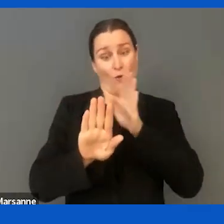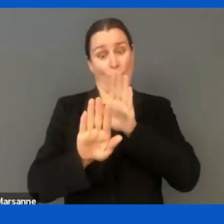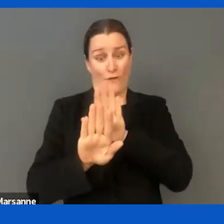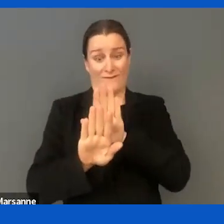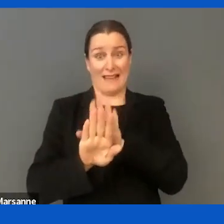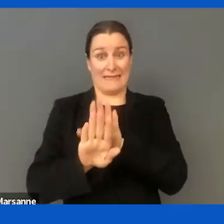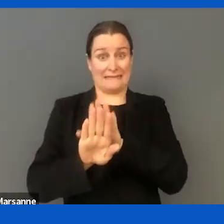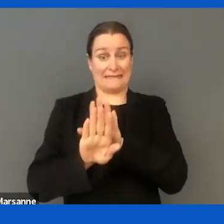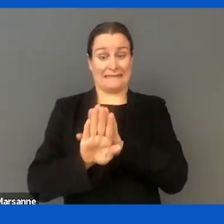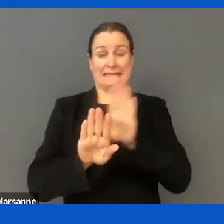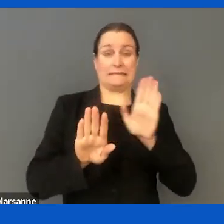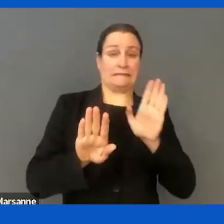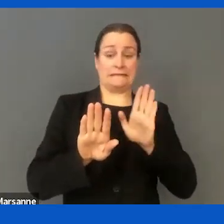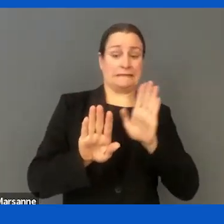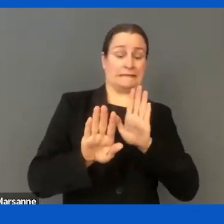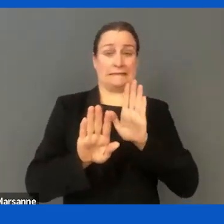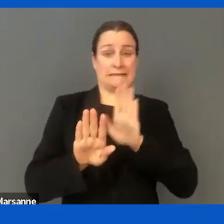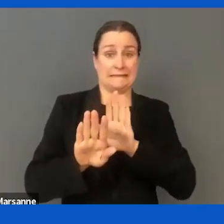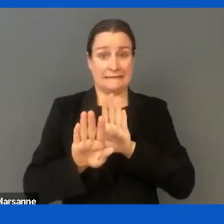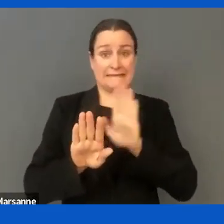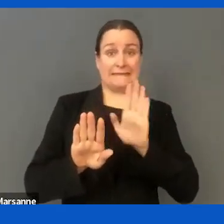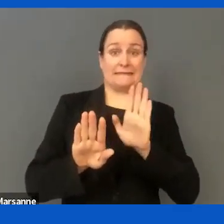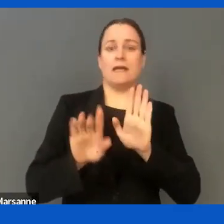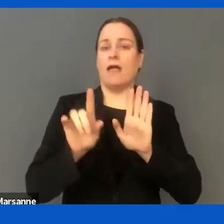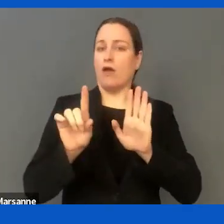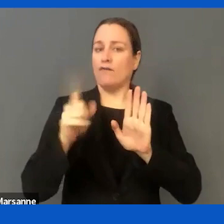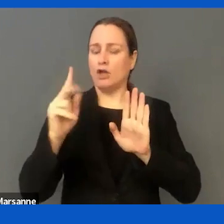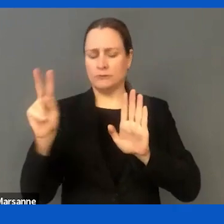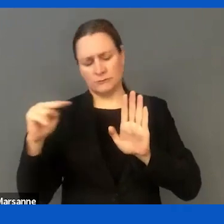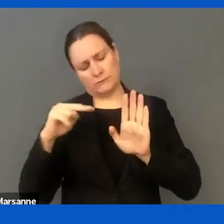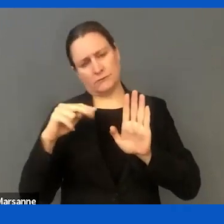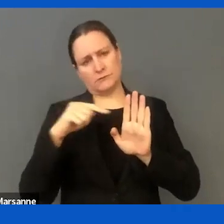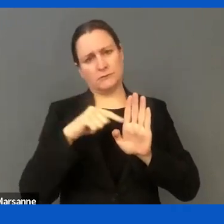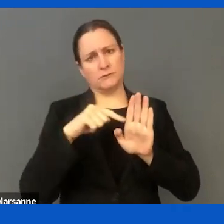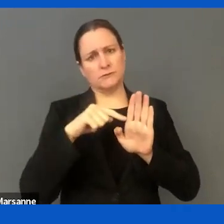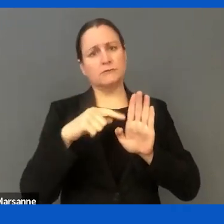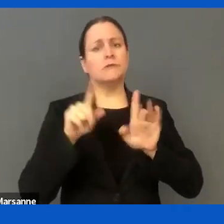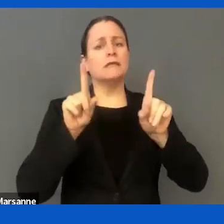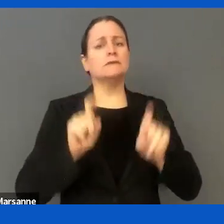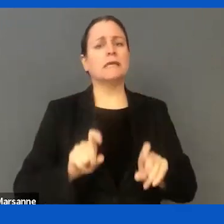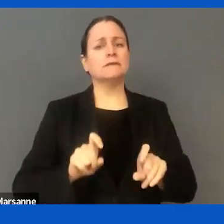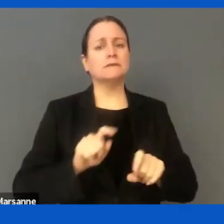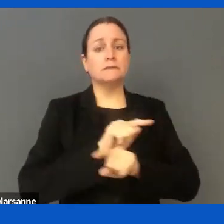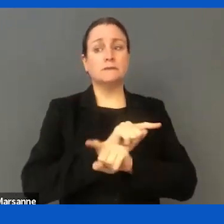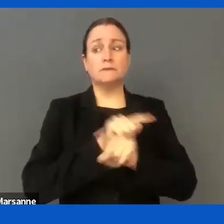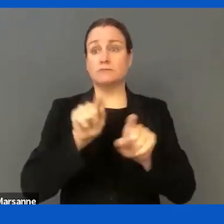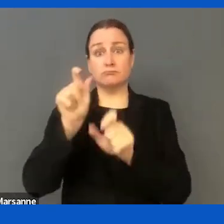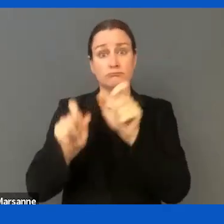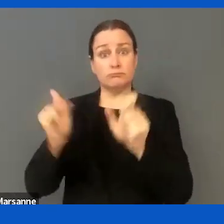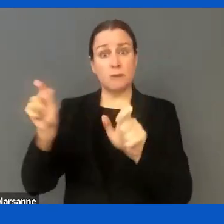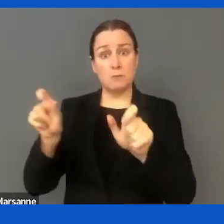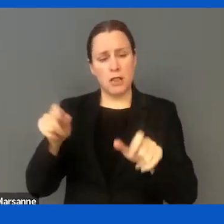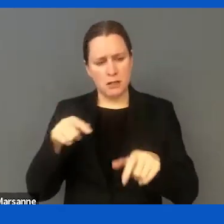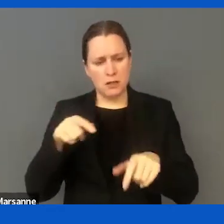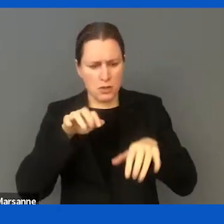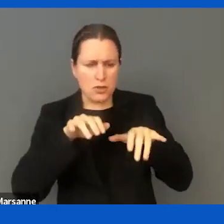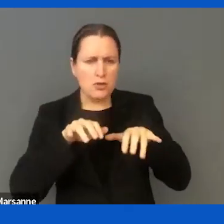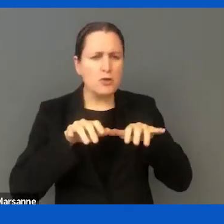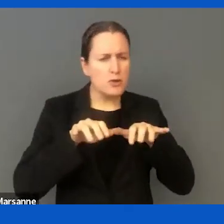doing if you check it out with real people. So if an overlay technology is going to make your